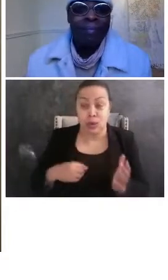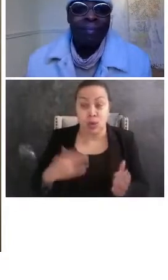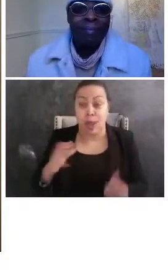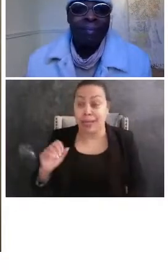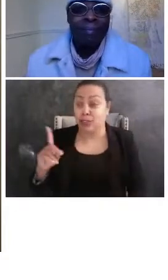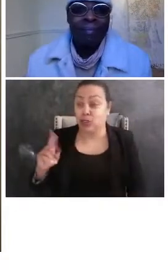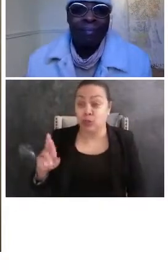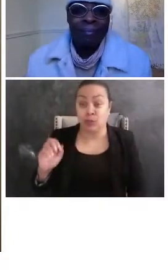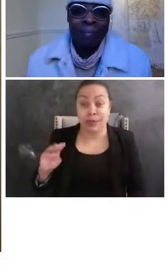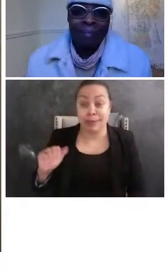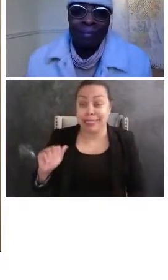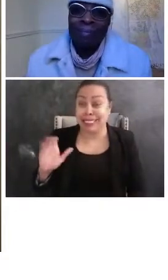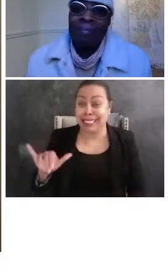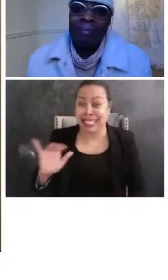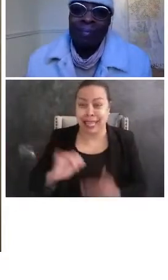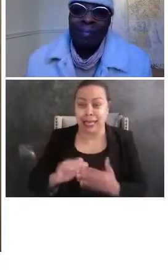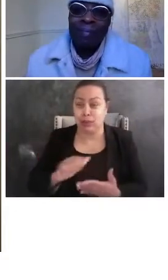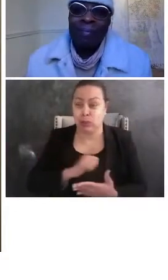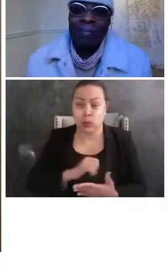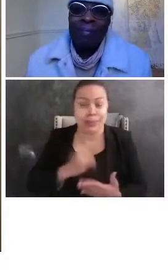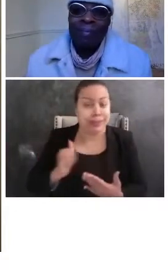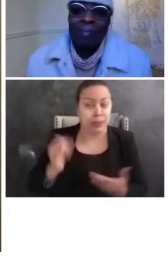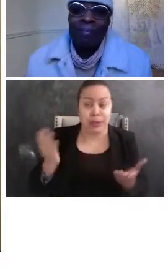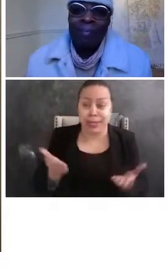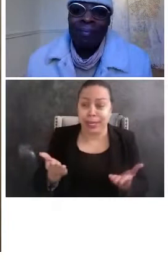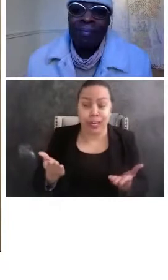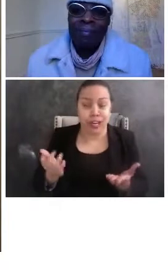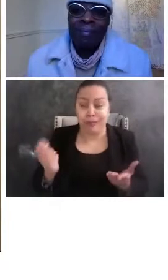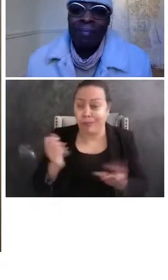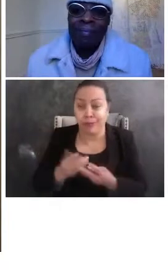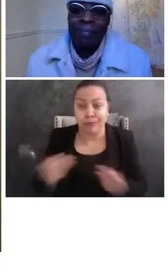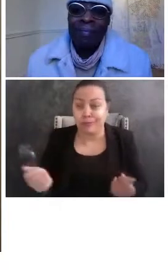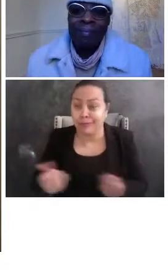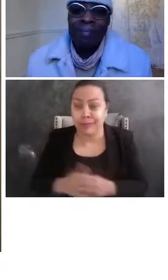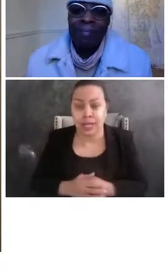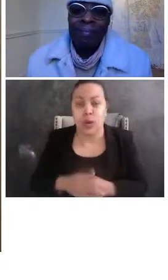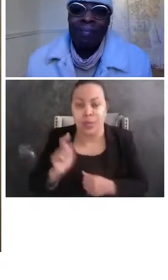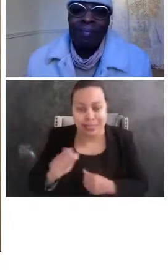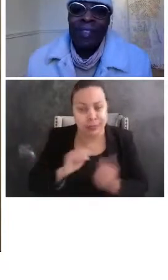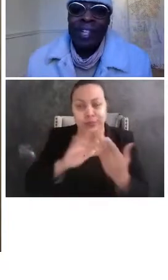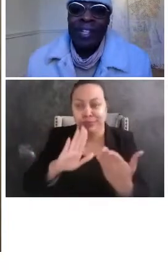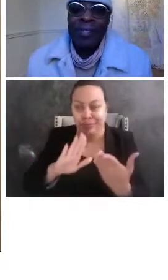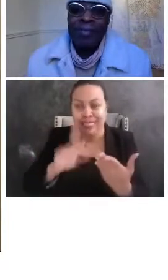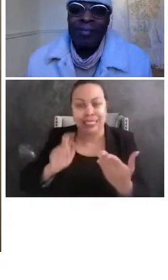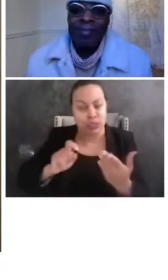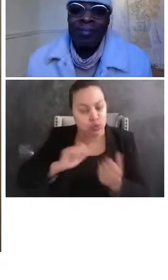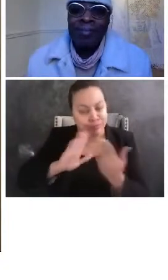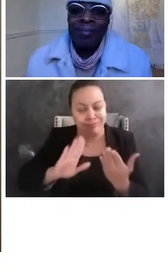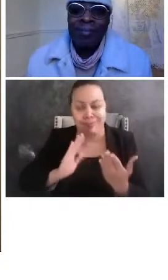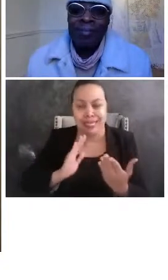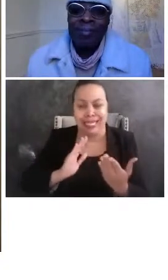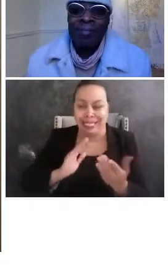It ain't going anywhere. And we need to deal with it and reckon with our history.